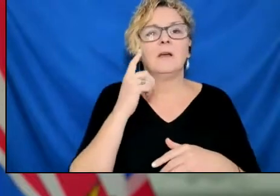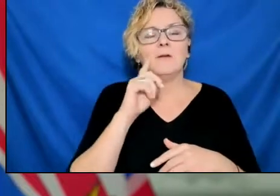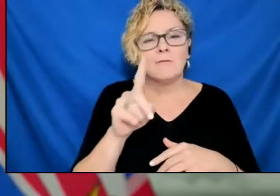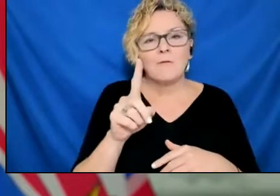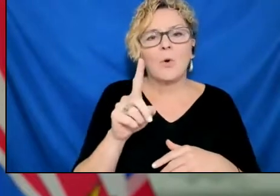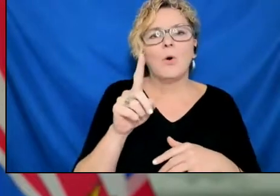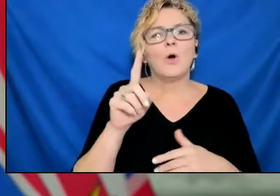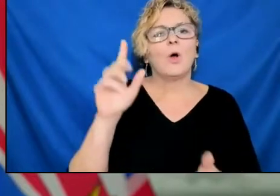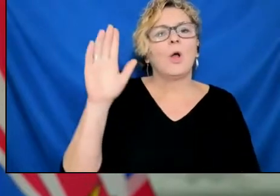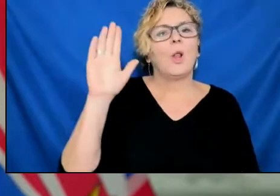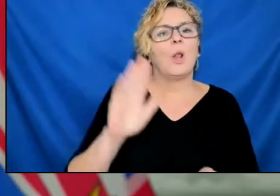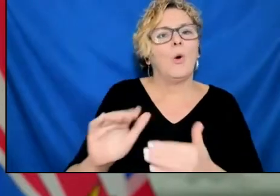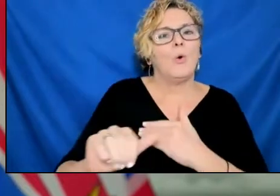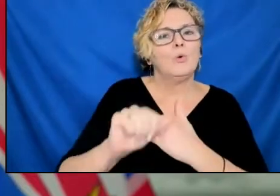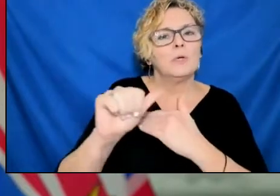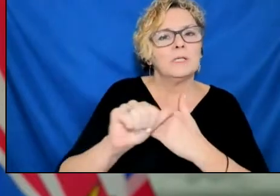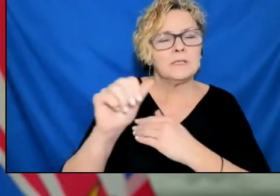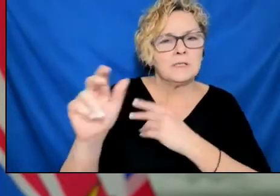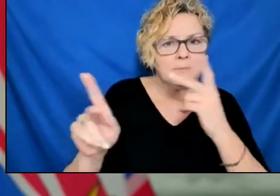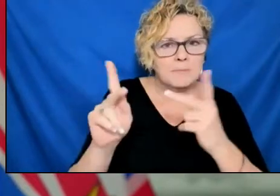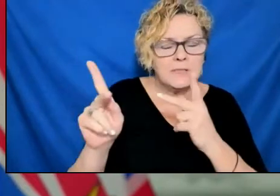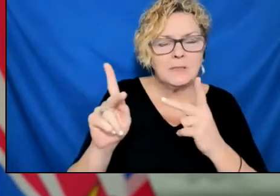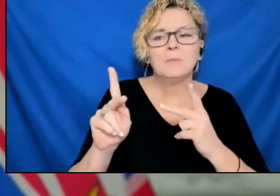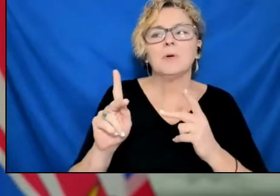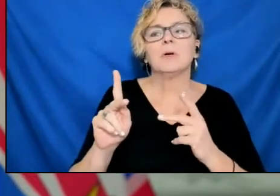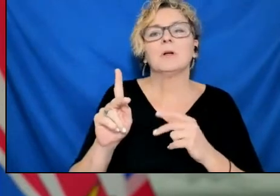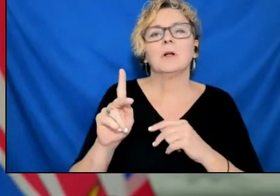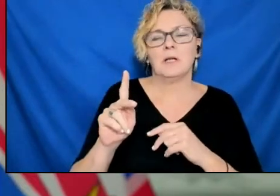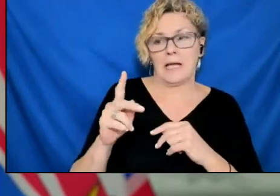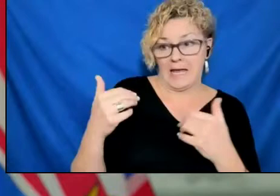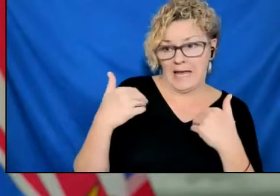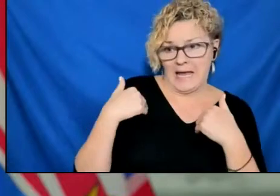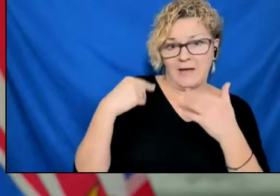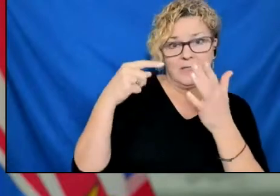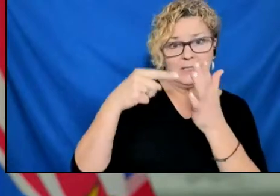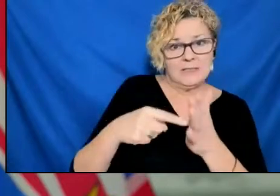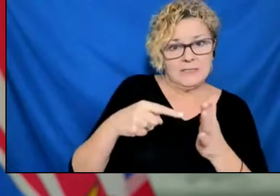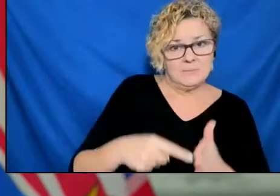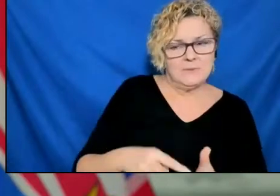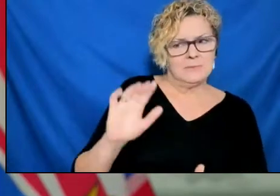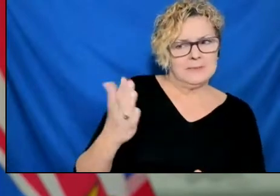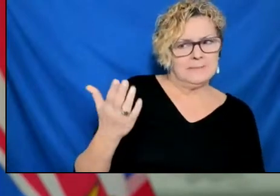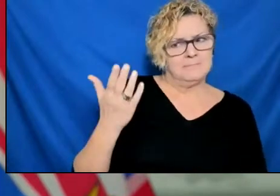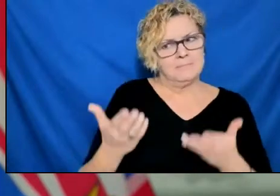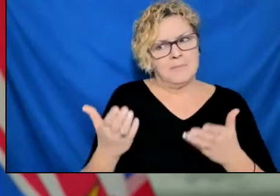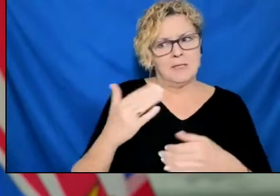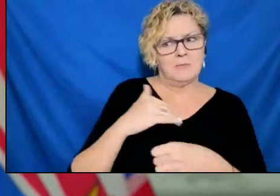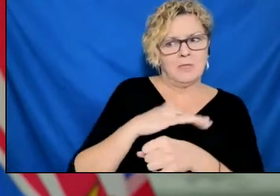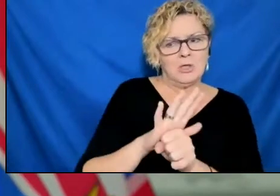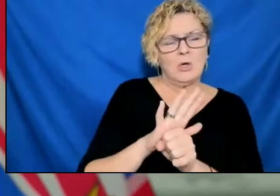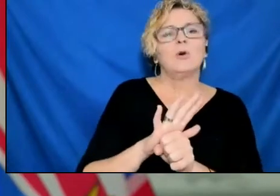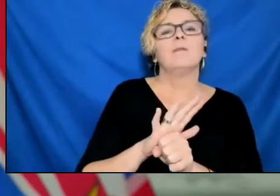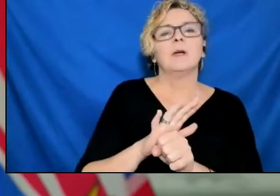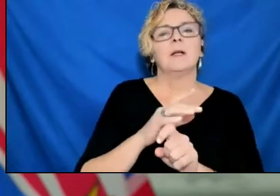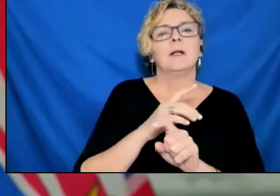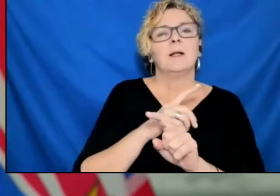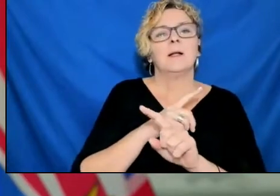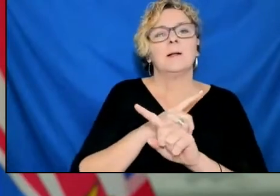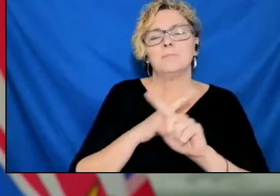to supplement at our testing centers for those who are at lower risk of having severe